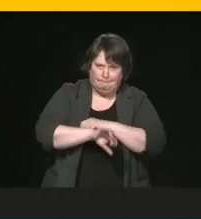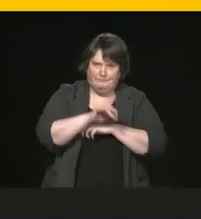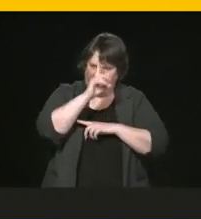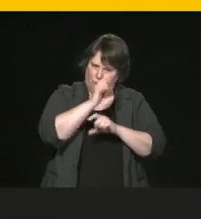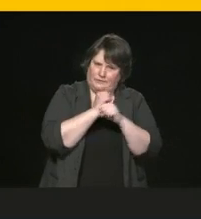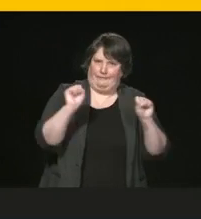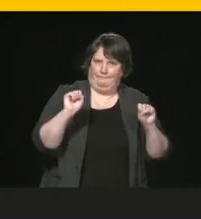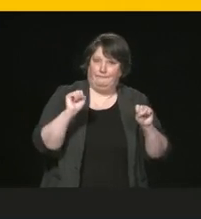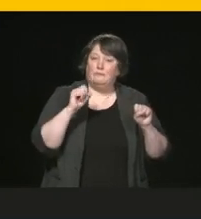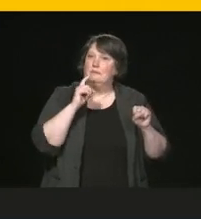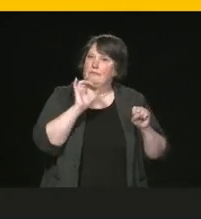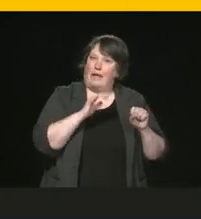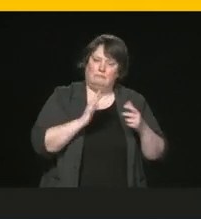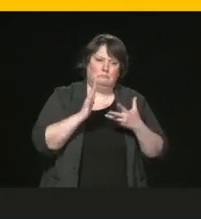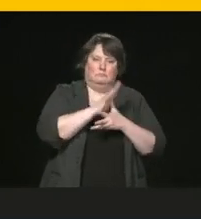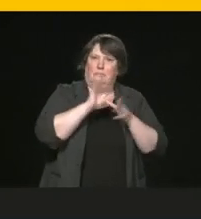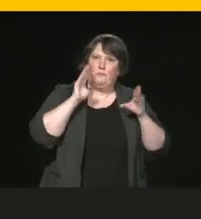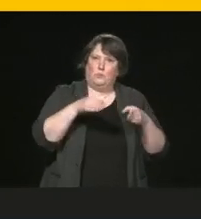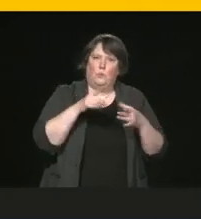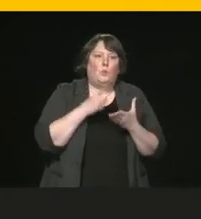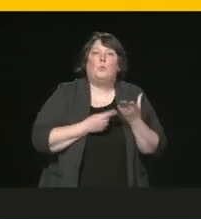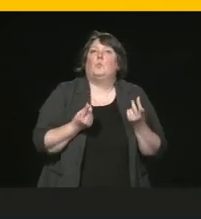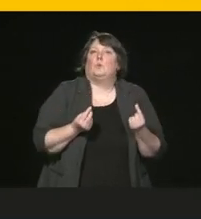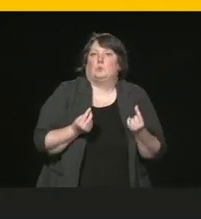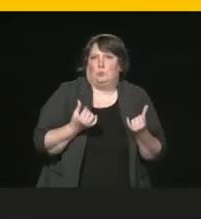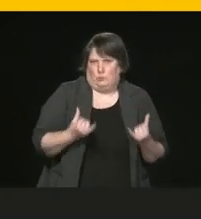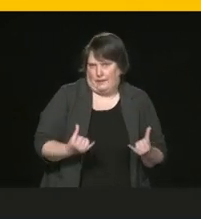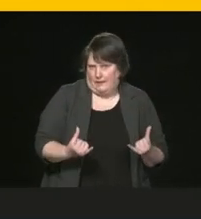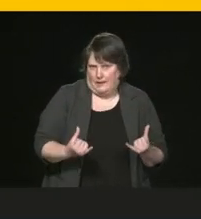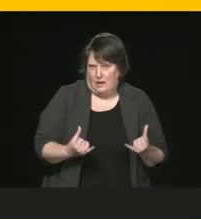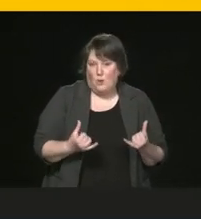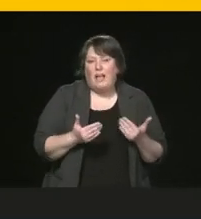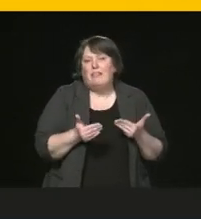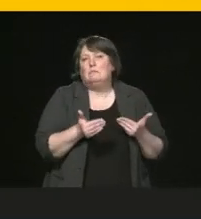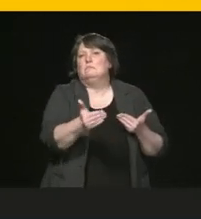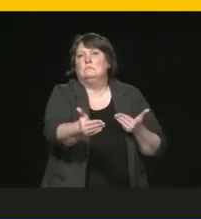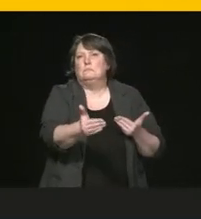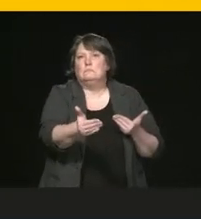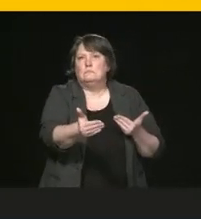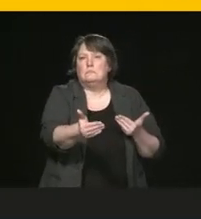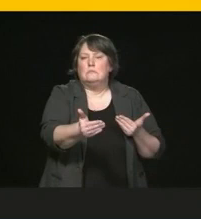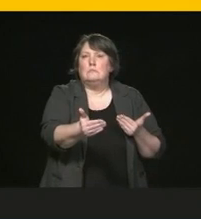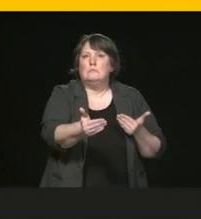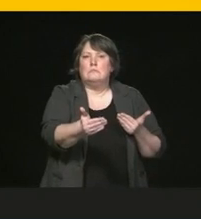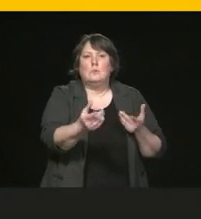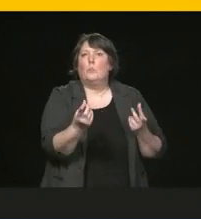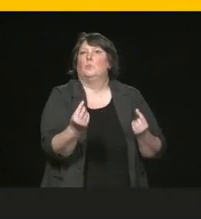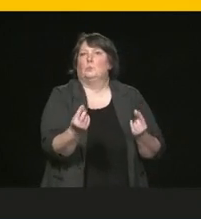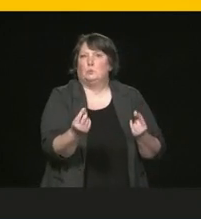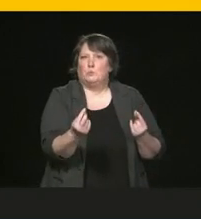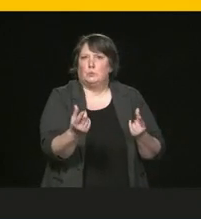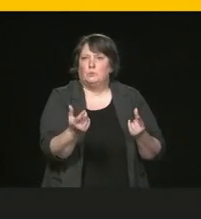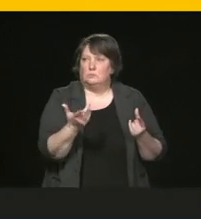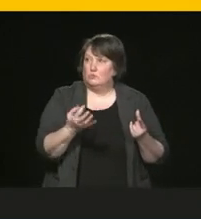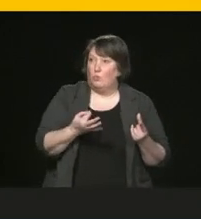EVERYTHING WE CAN TO KEEP CANADIANS SAFE. AND THAT IS OUR FOCUS RIGHT NOW. WHAT CAN WE DO NOW?